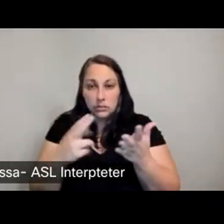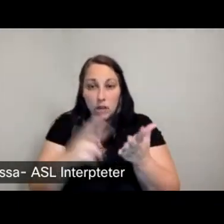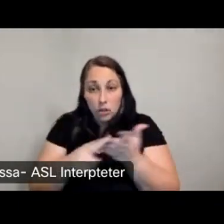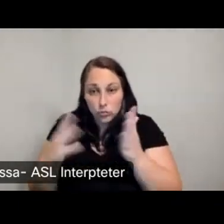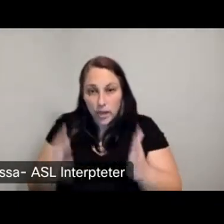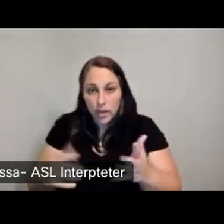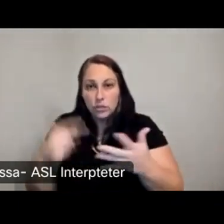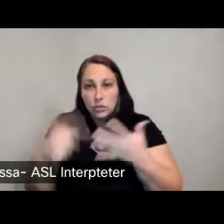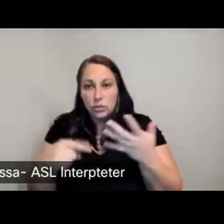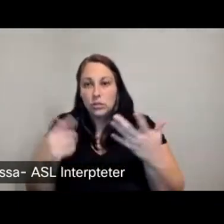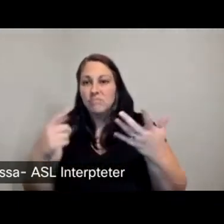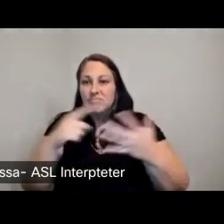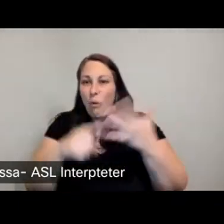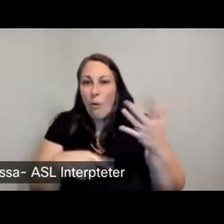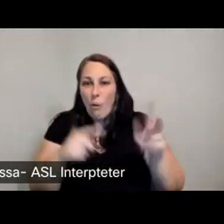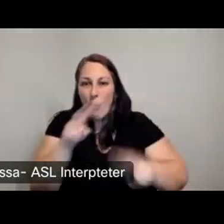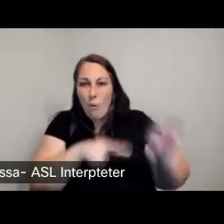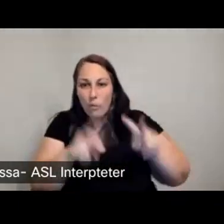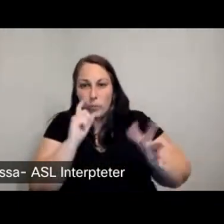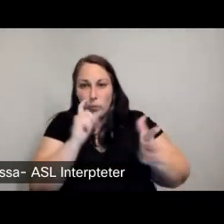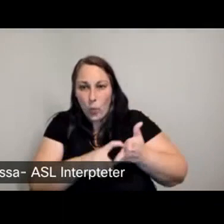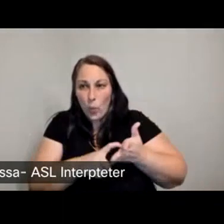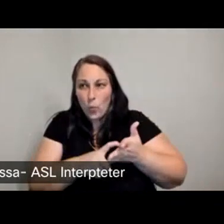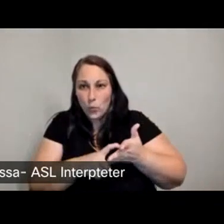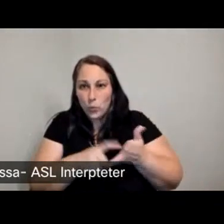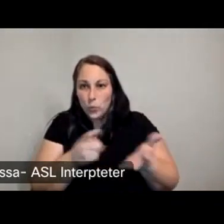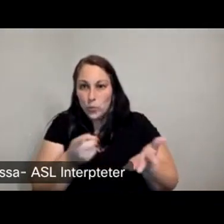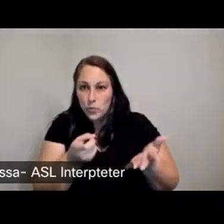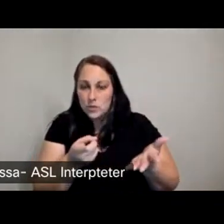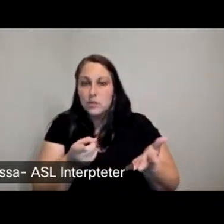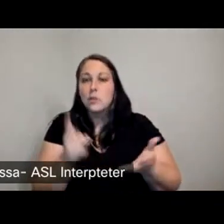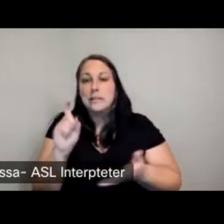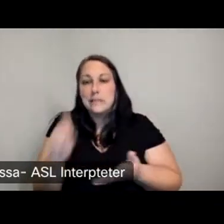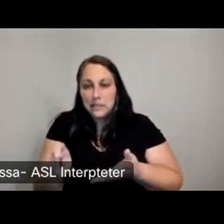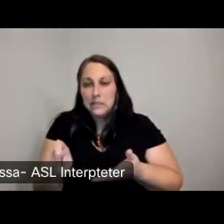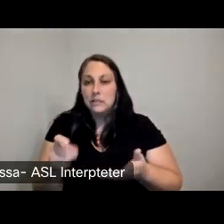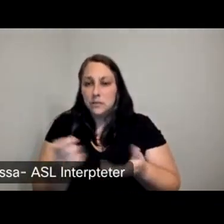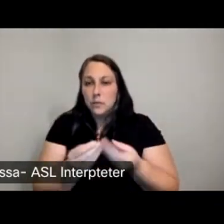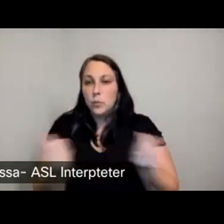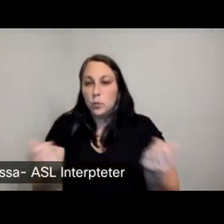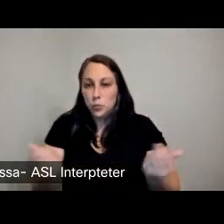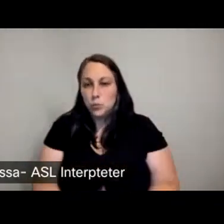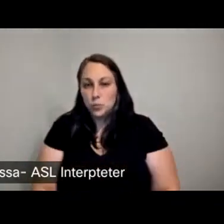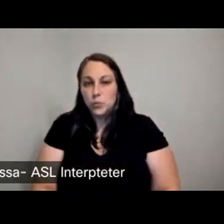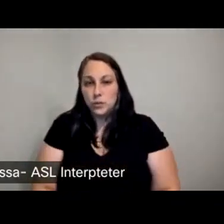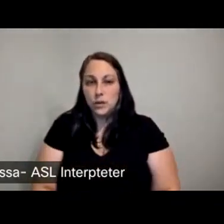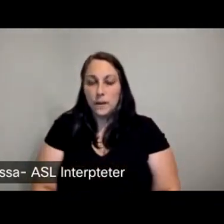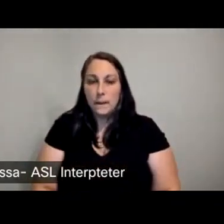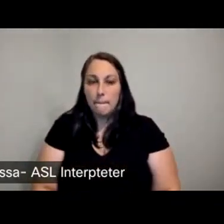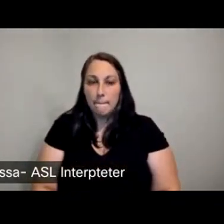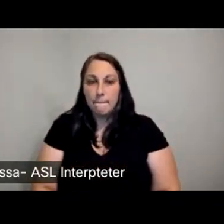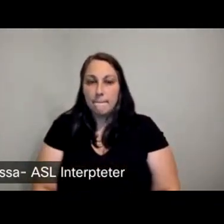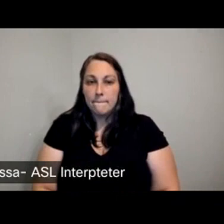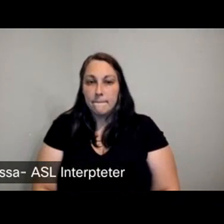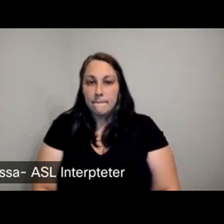we we need to come up with with some solution or or have ongoing um uh enforcement on site